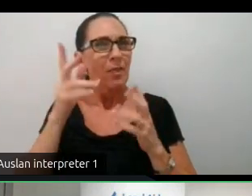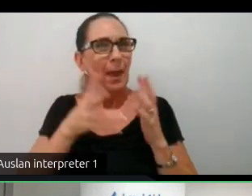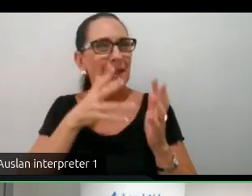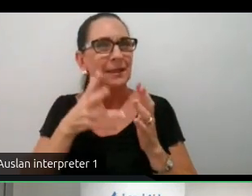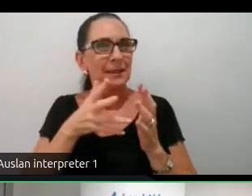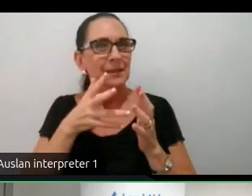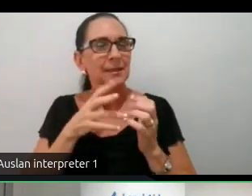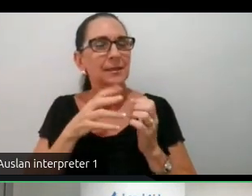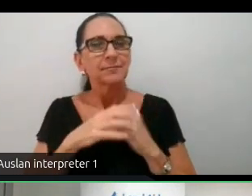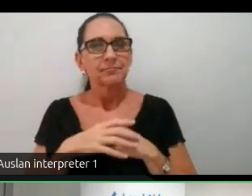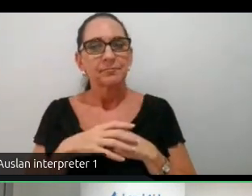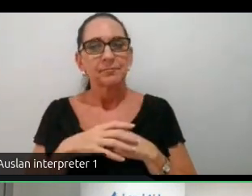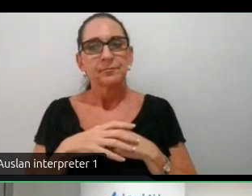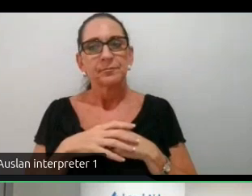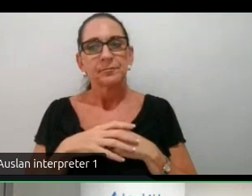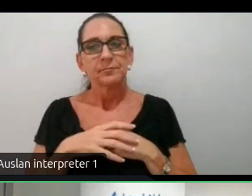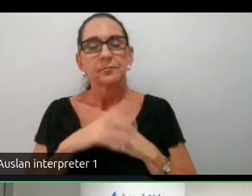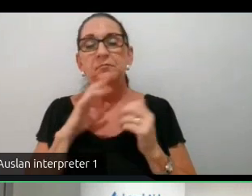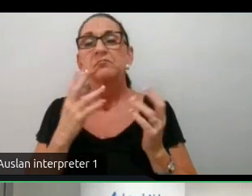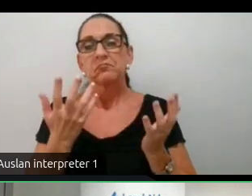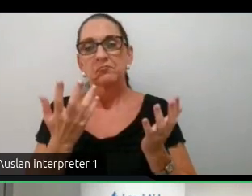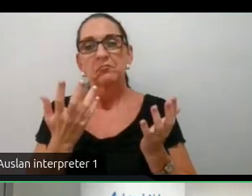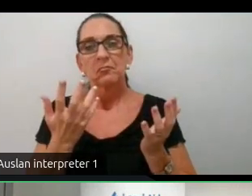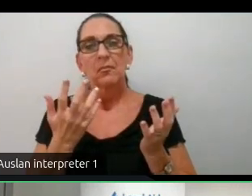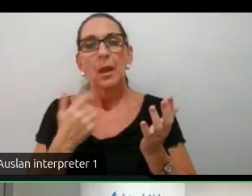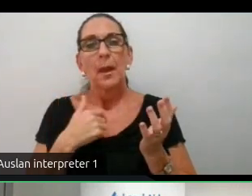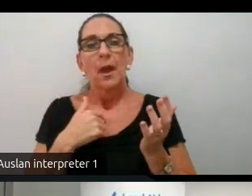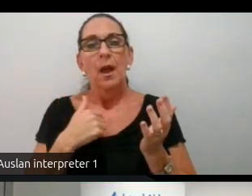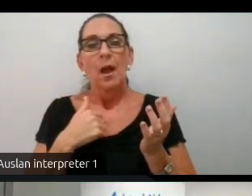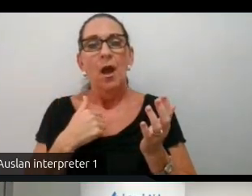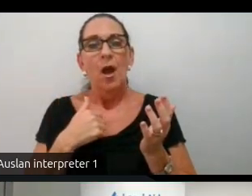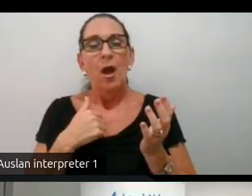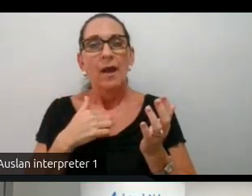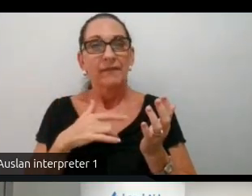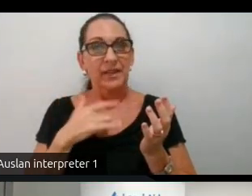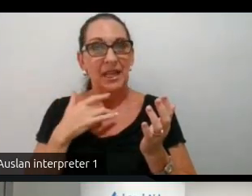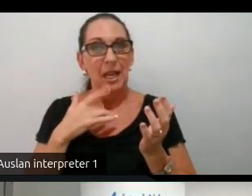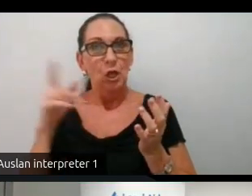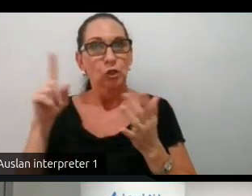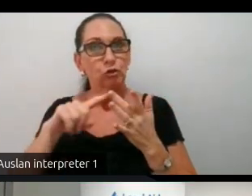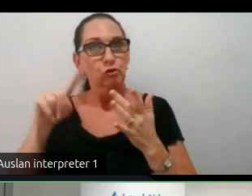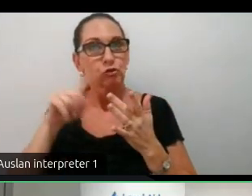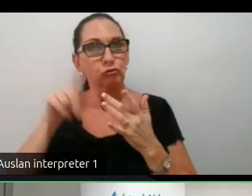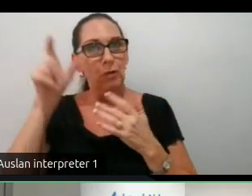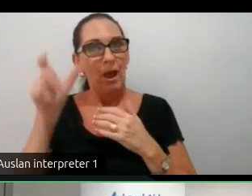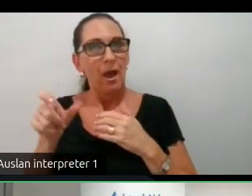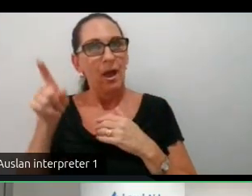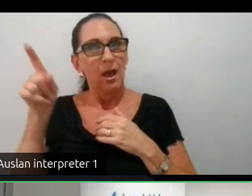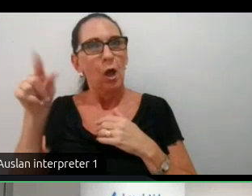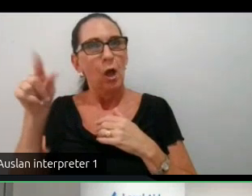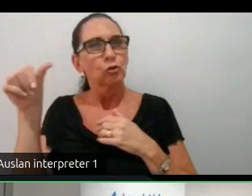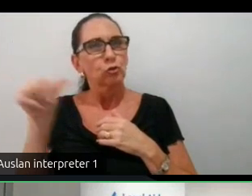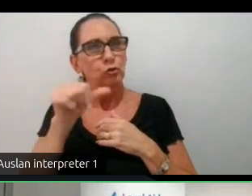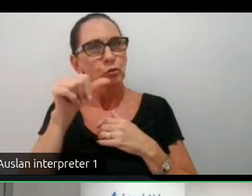that's the context. Yes. Okay. So, my reaction to that is the insurer should be requiring you